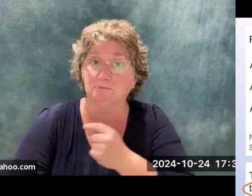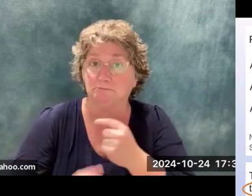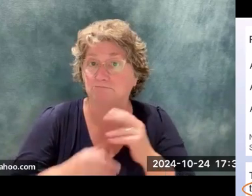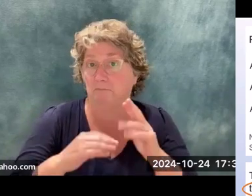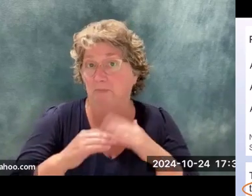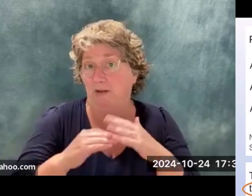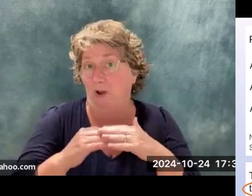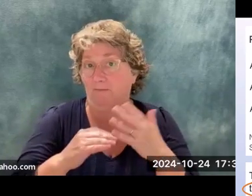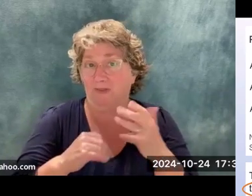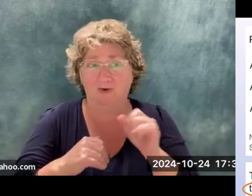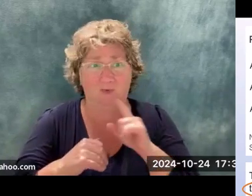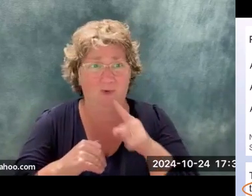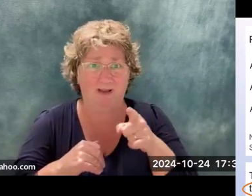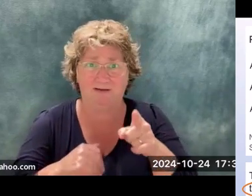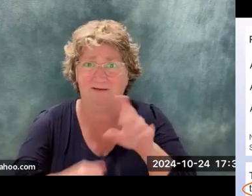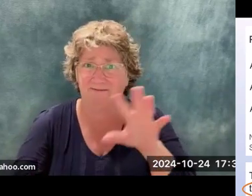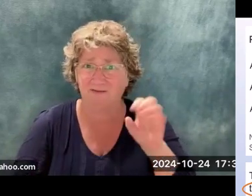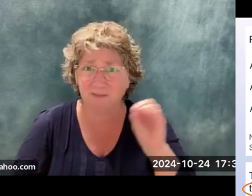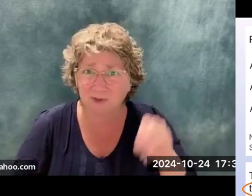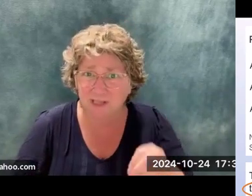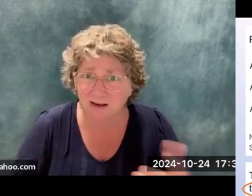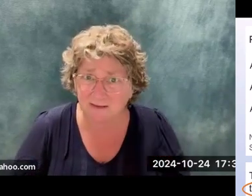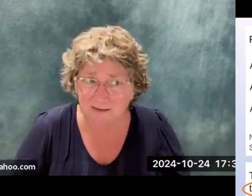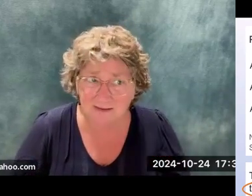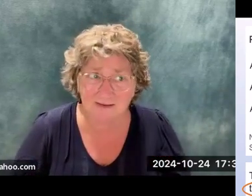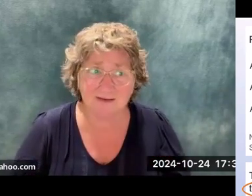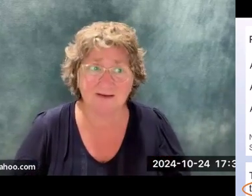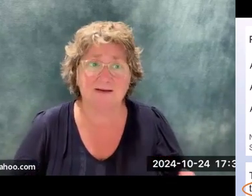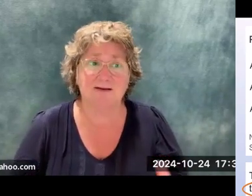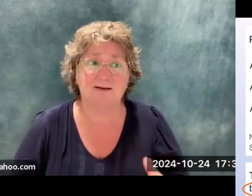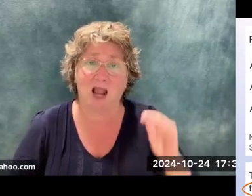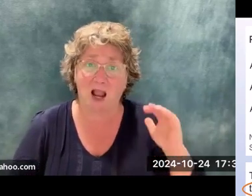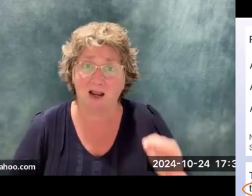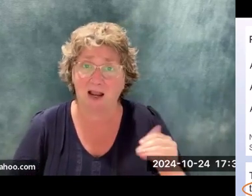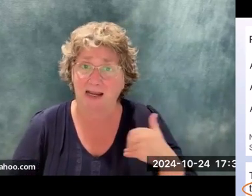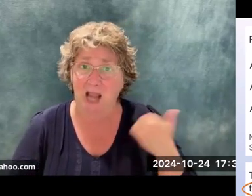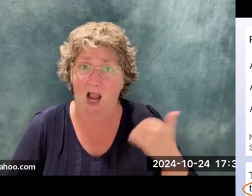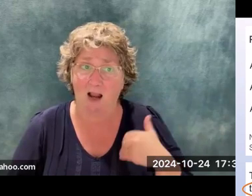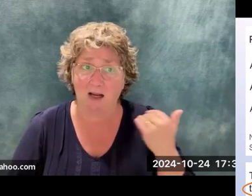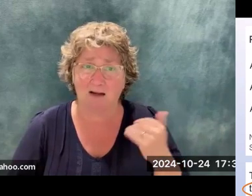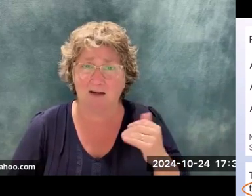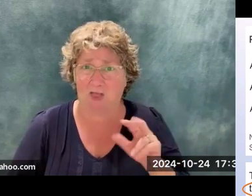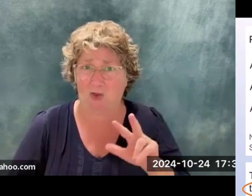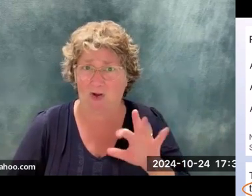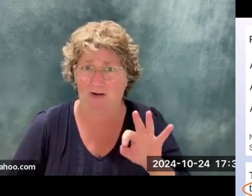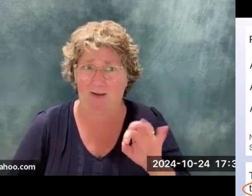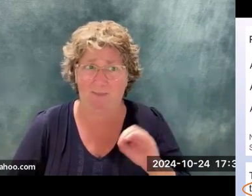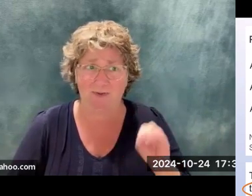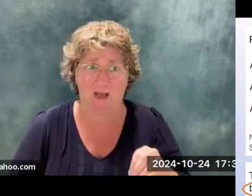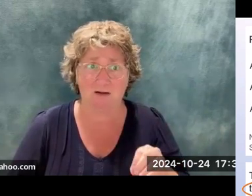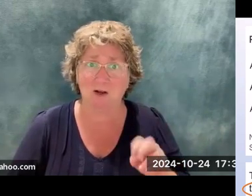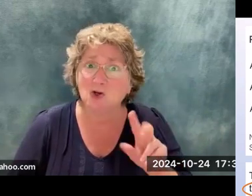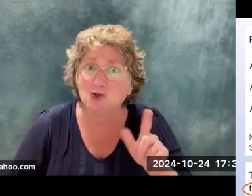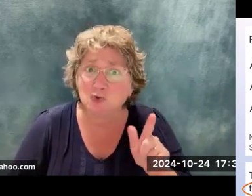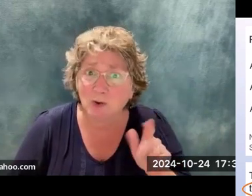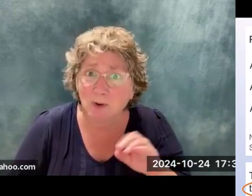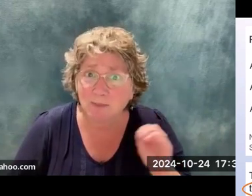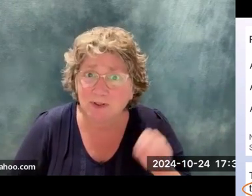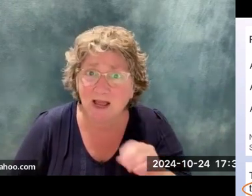of school-aged children and a mere 21% of the under fives. And here is whether you are going to give them